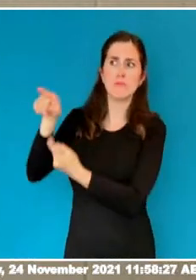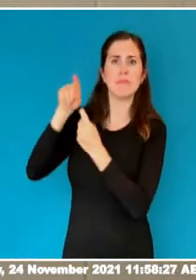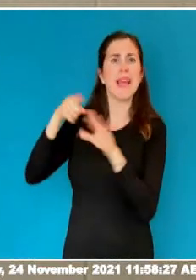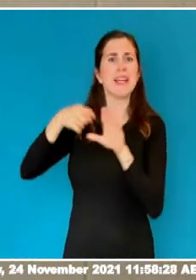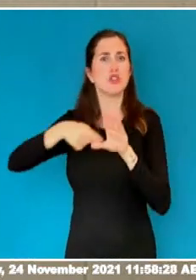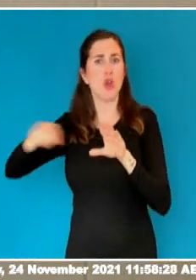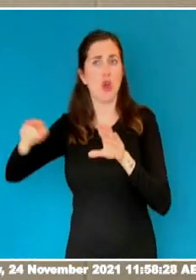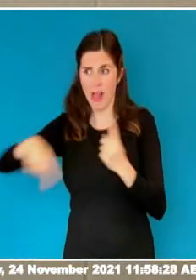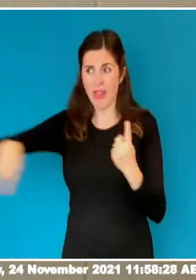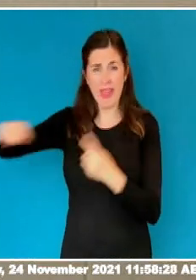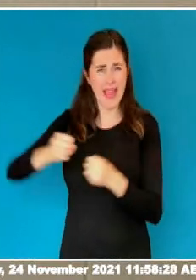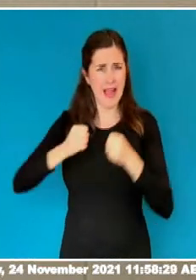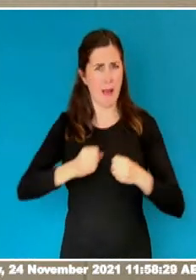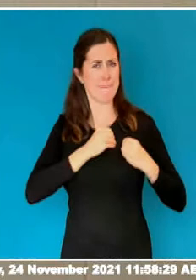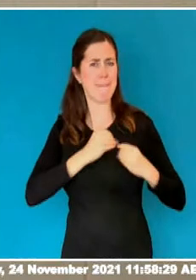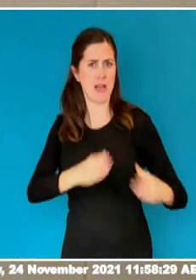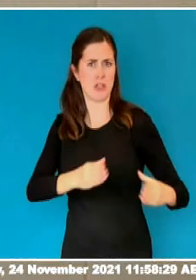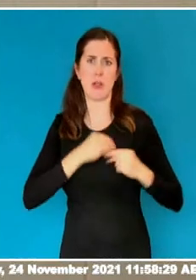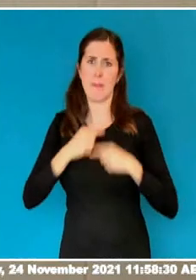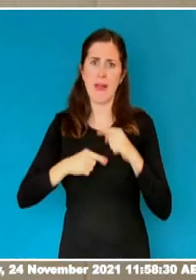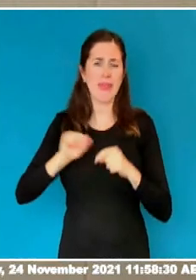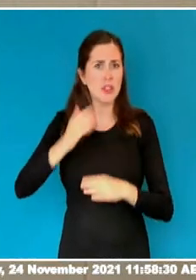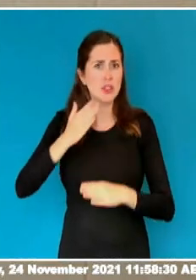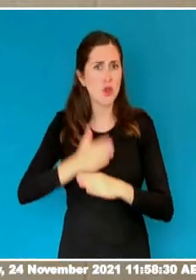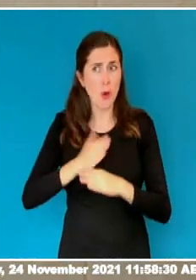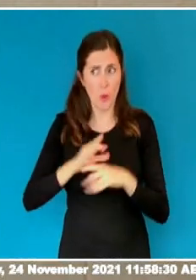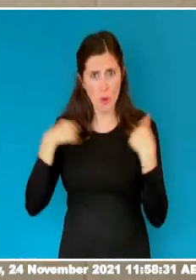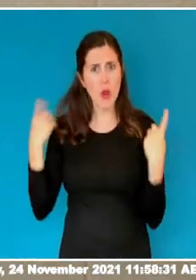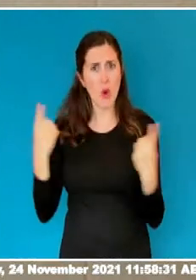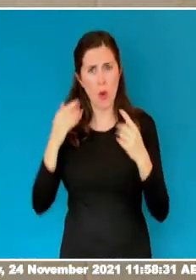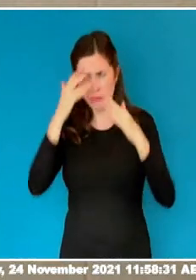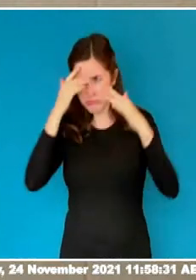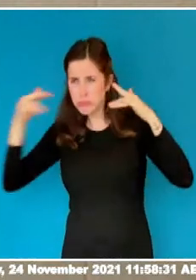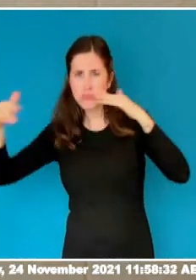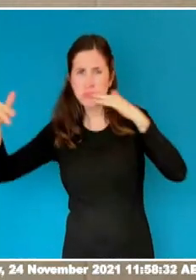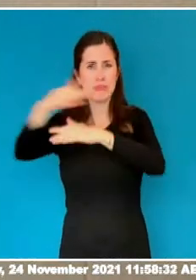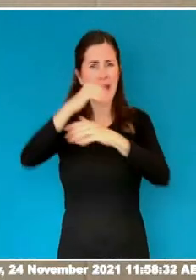They are drawn to the mission of the agency and we see this also in our census data as